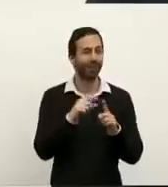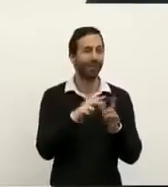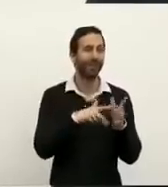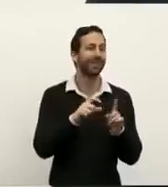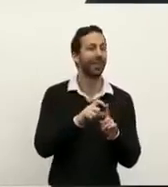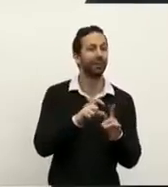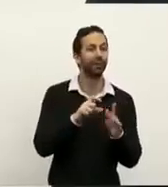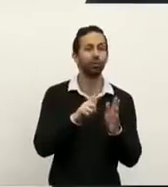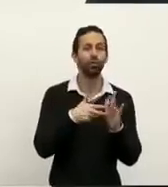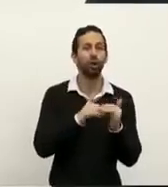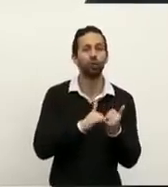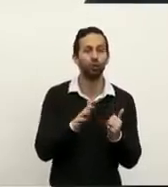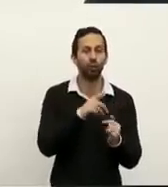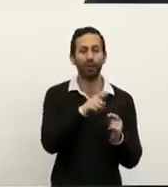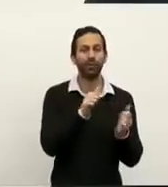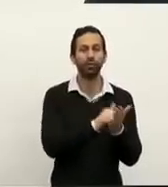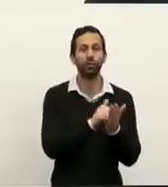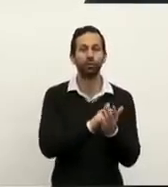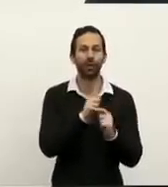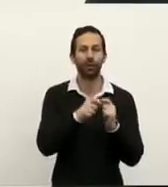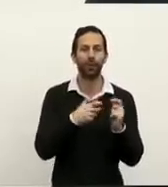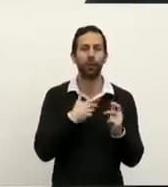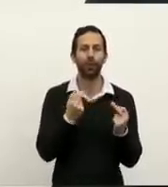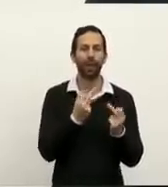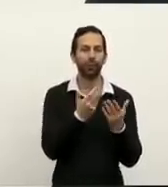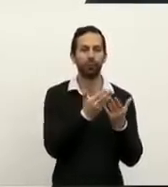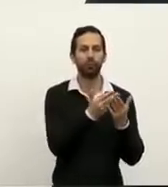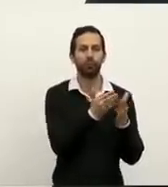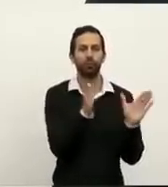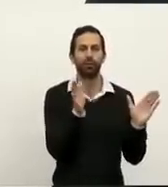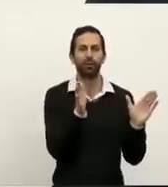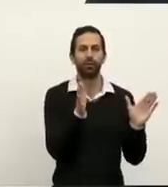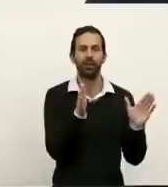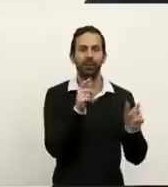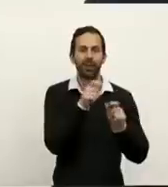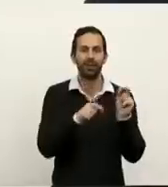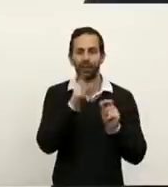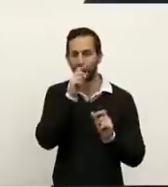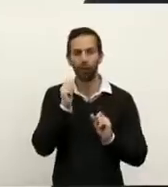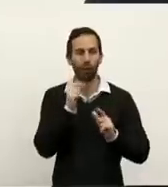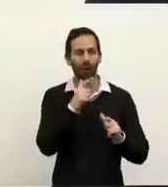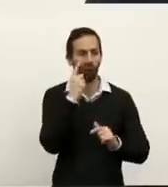All of these types of stores suddenly become available. Participants can go and check it out, make sure it's the right thing